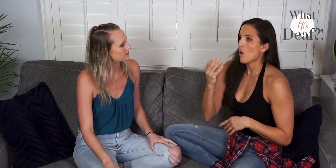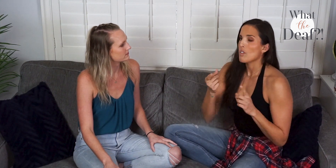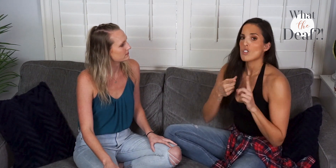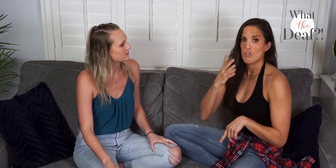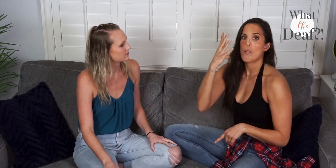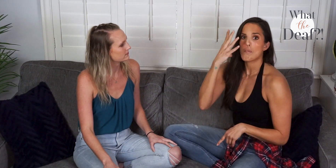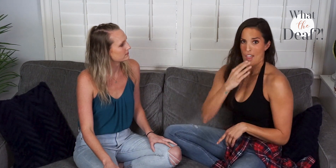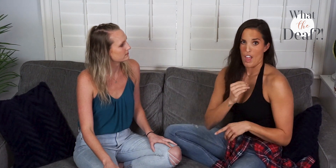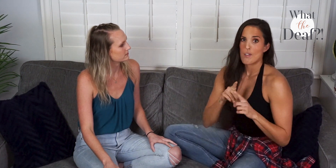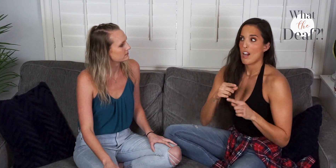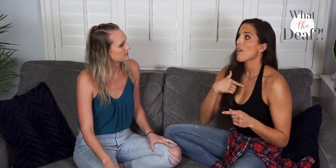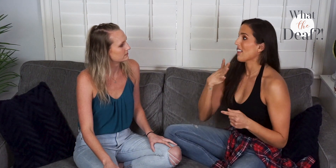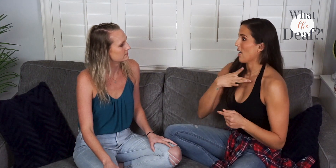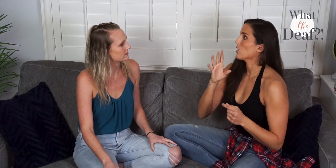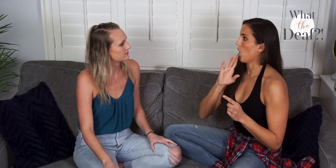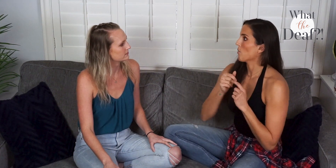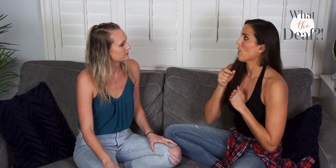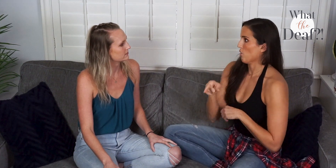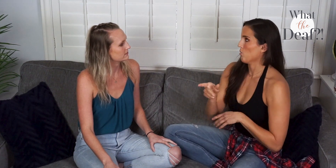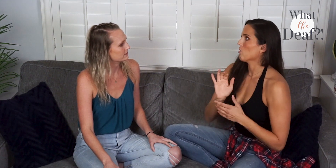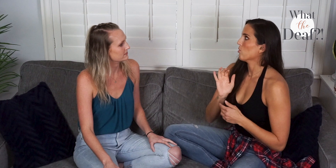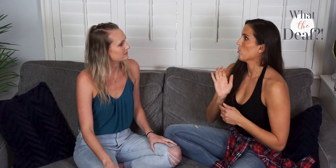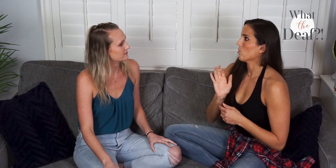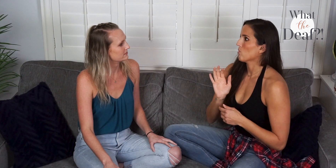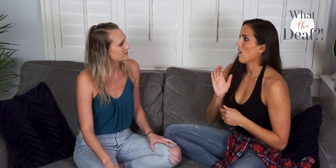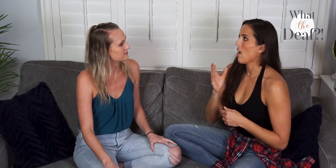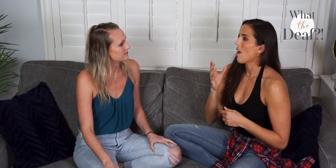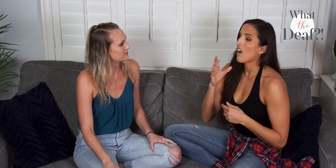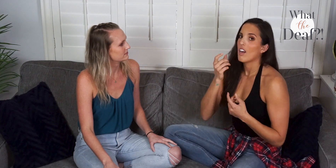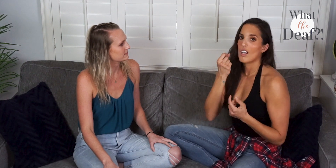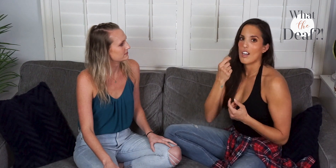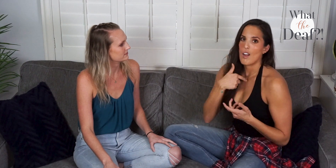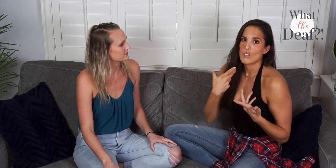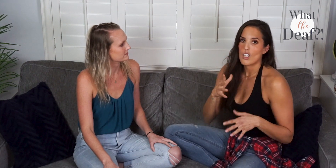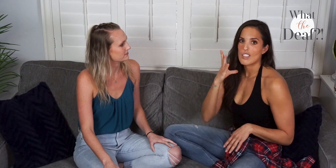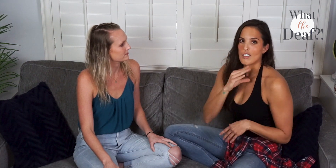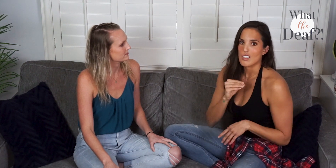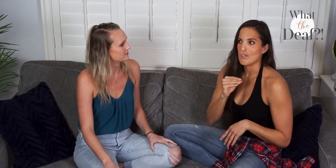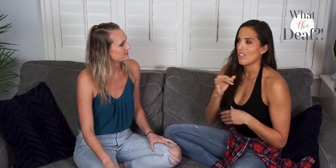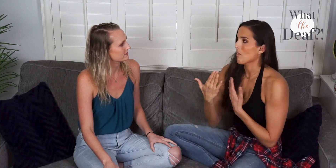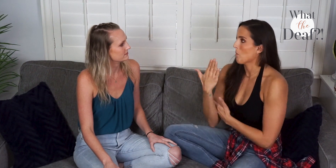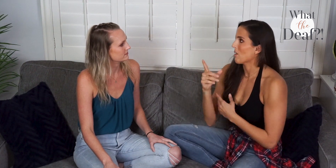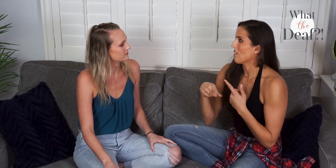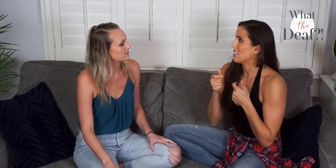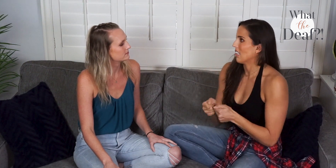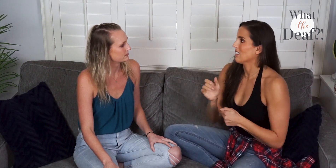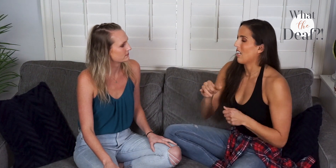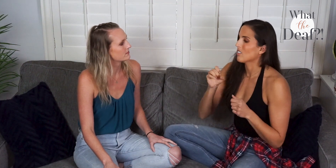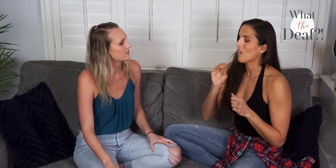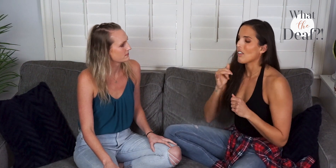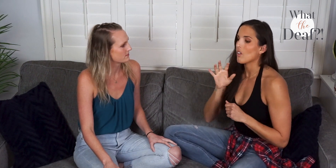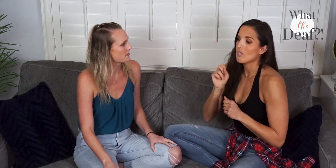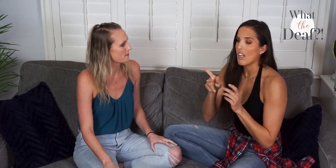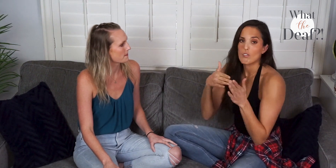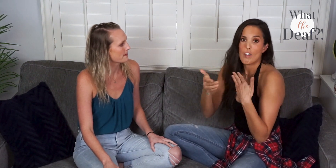"I'm going to bed but I would like to talk with you." And I was already asleep at the time and I read it